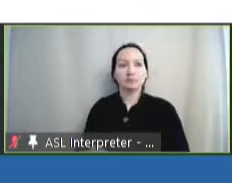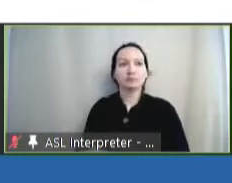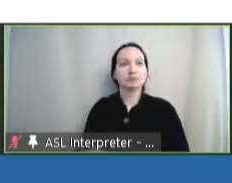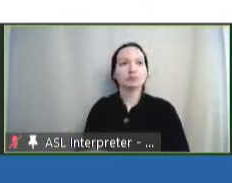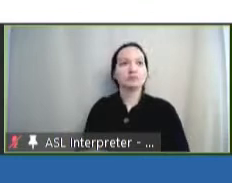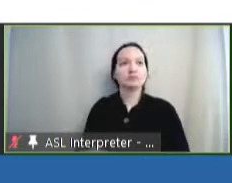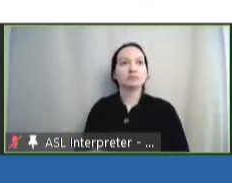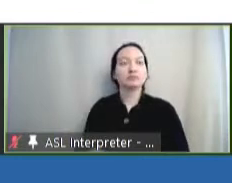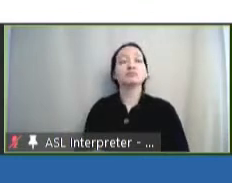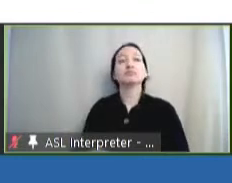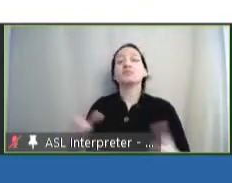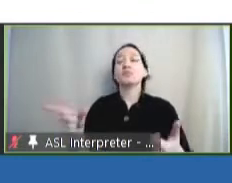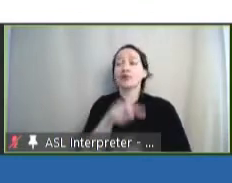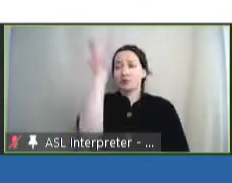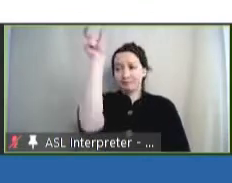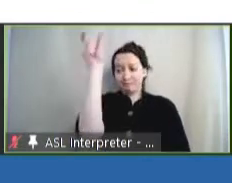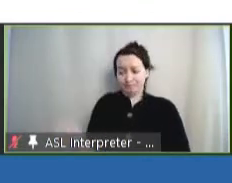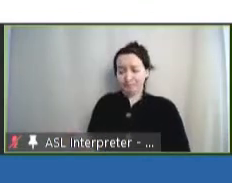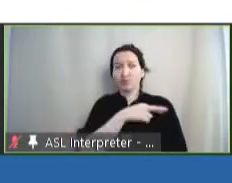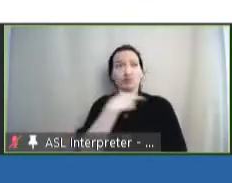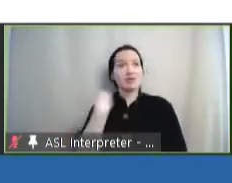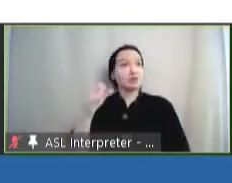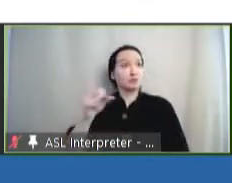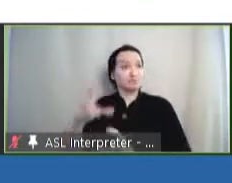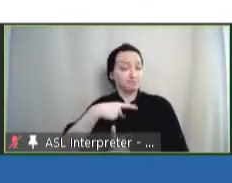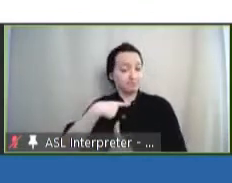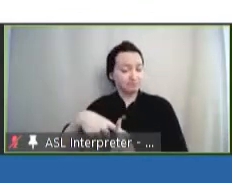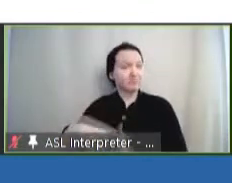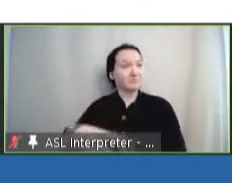In the first column on the risk of COVID-19 infections, we find the odds